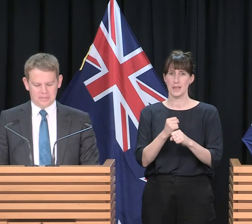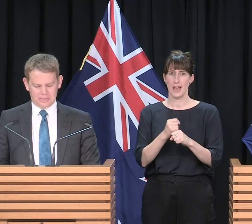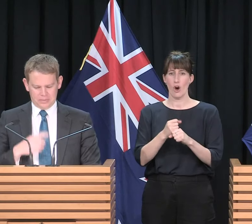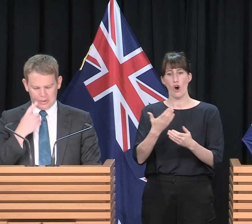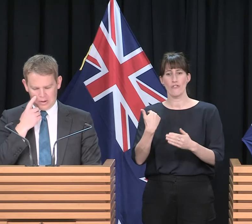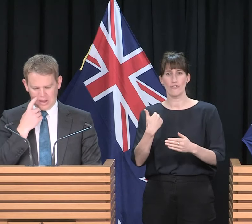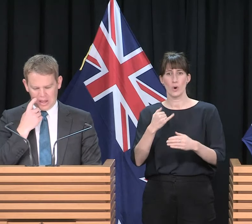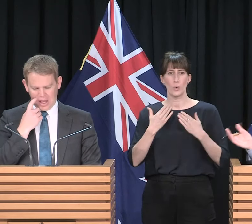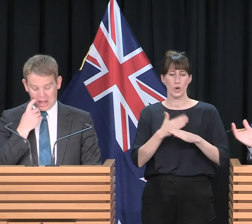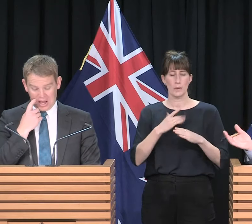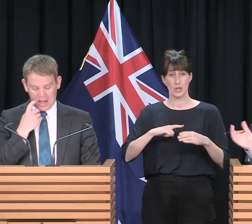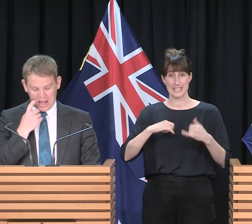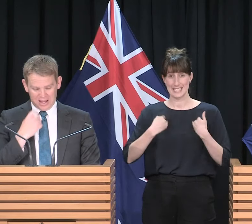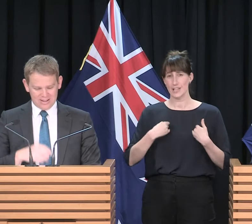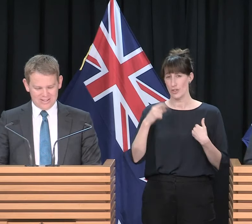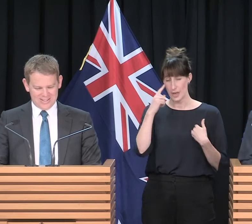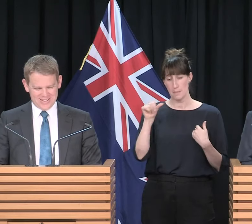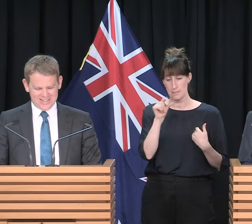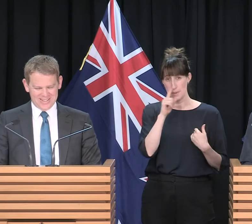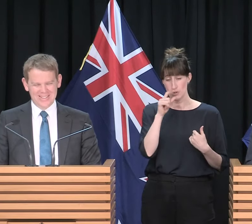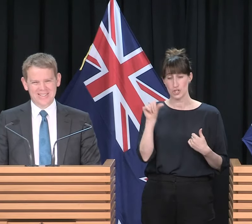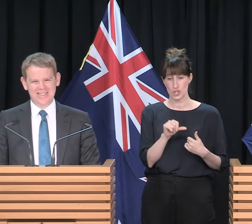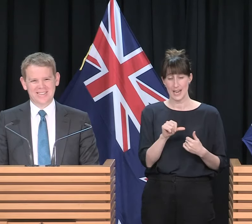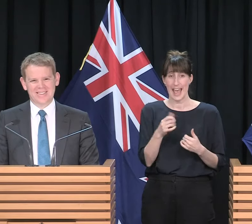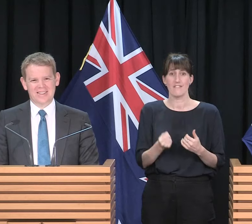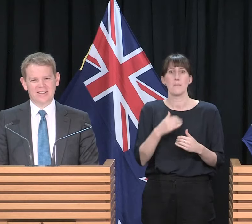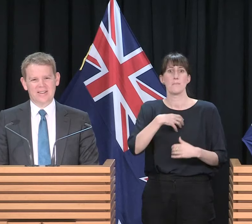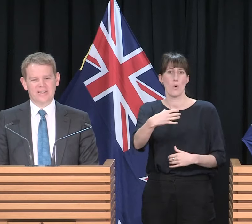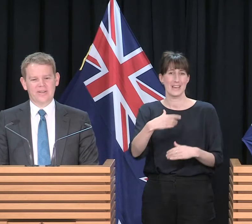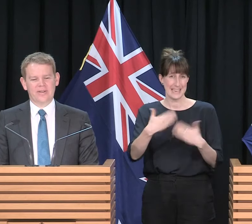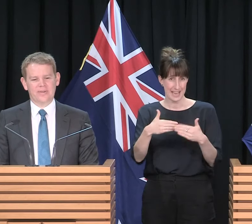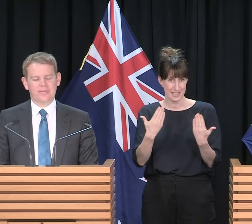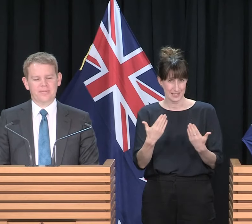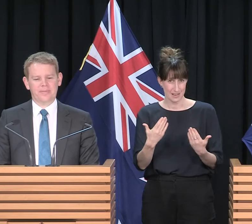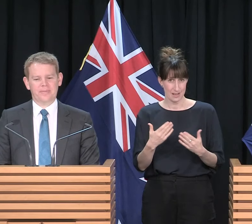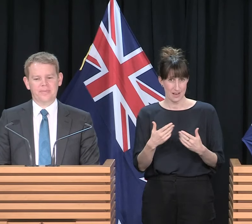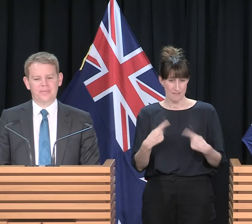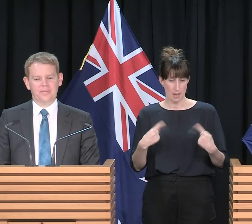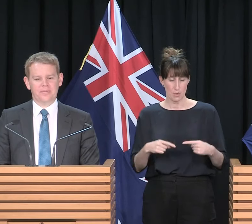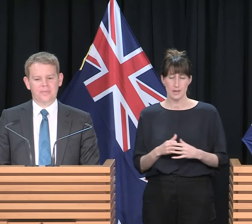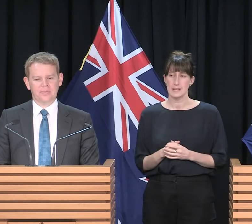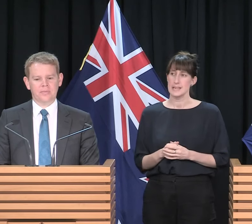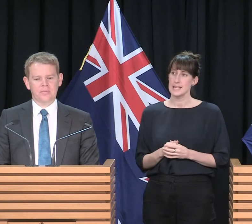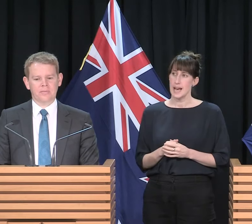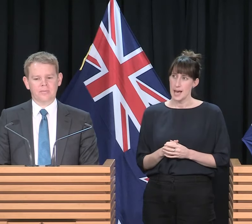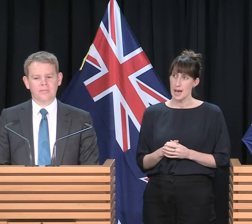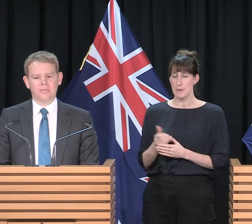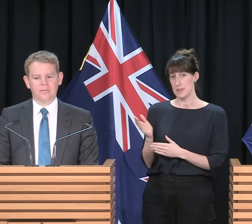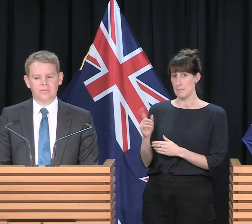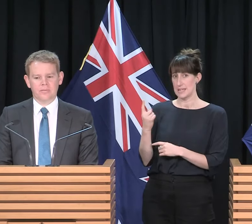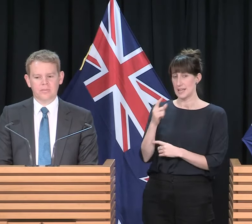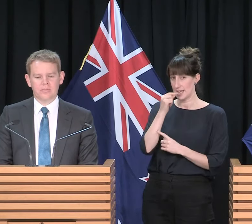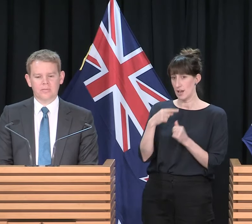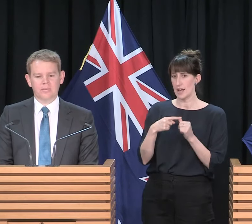there have been 1,941,990